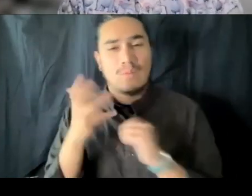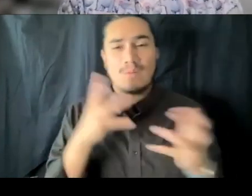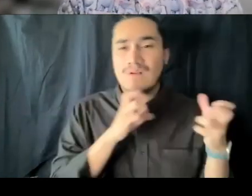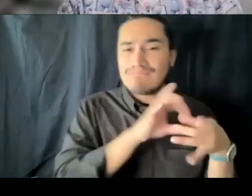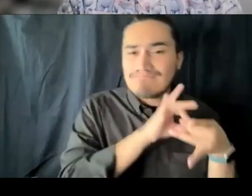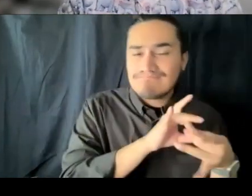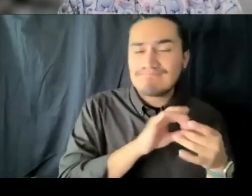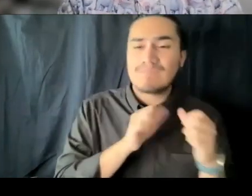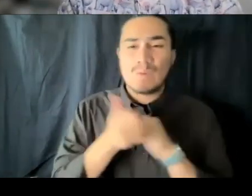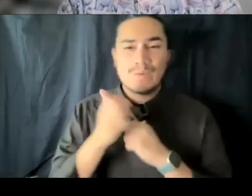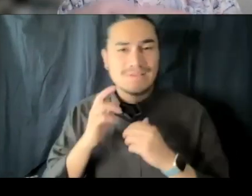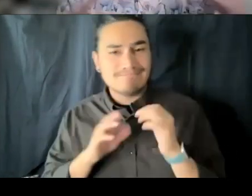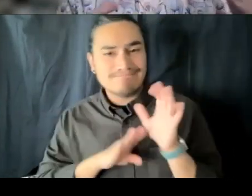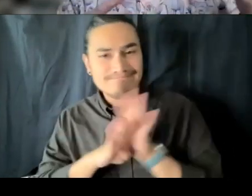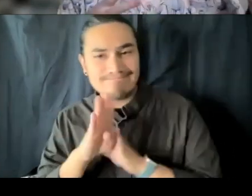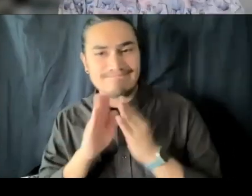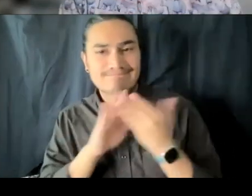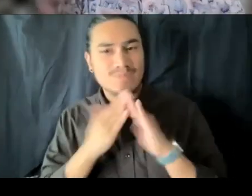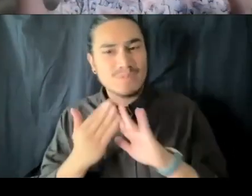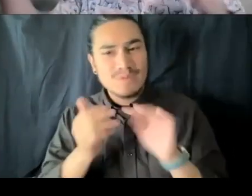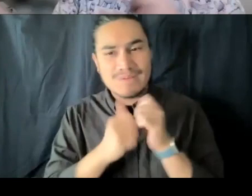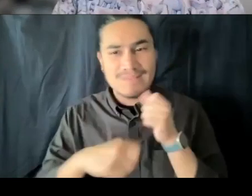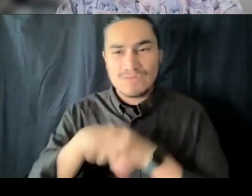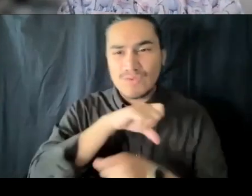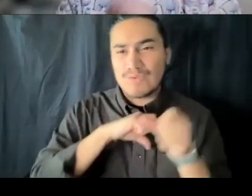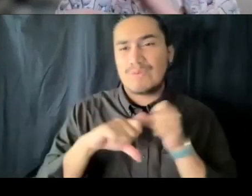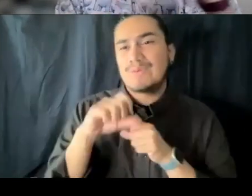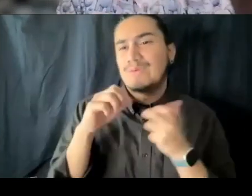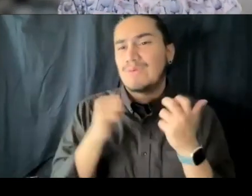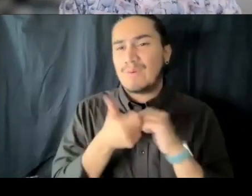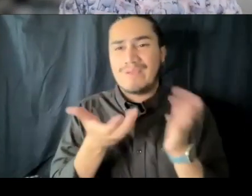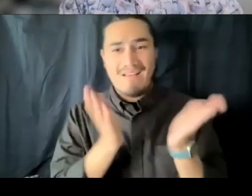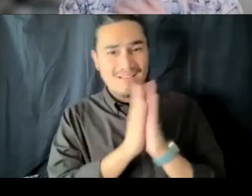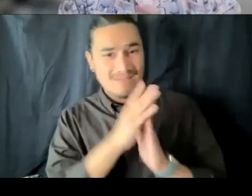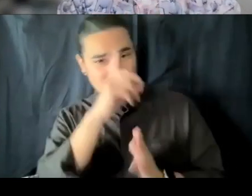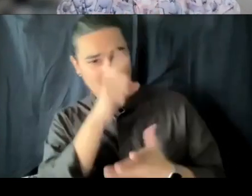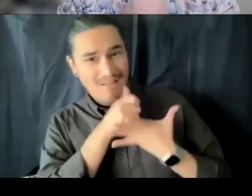the ways that we ask for help, that we receive help,